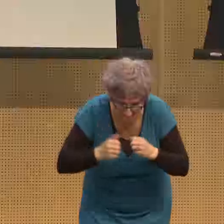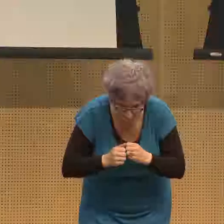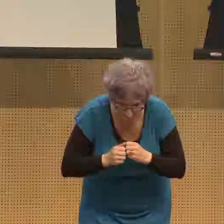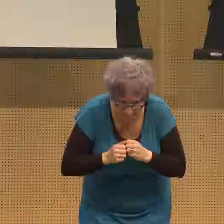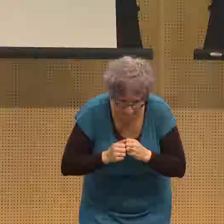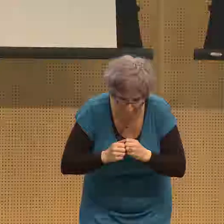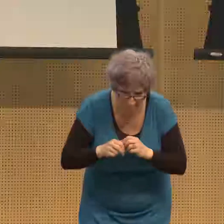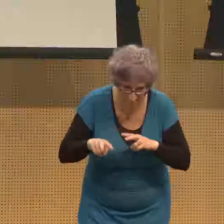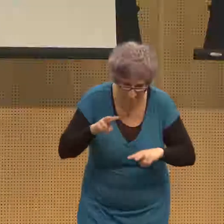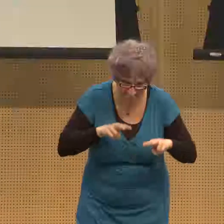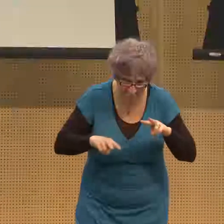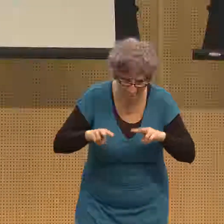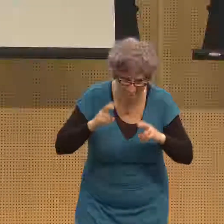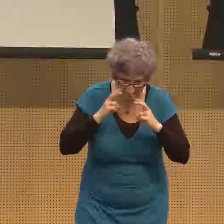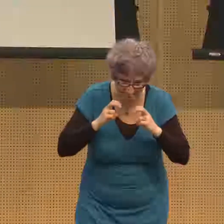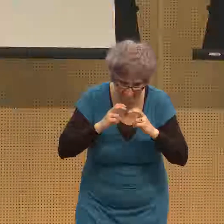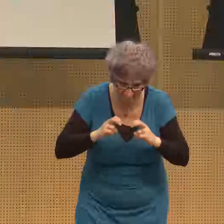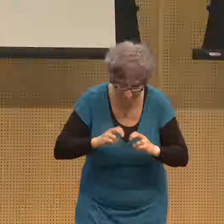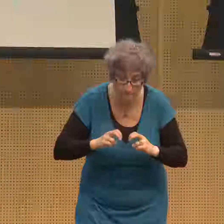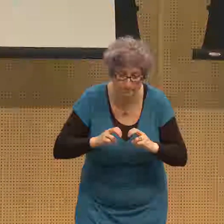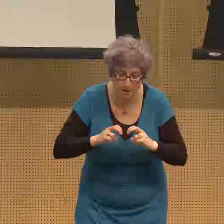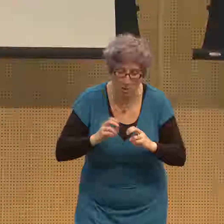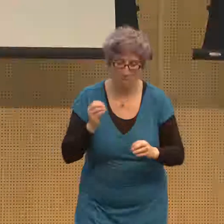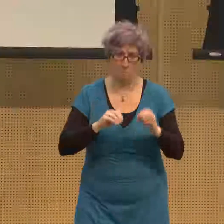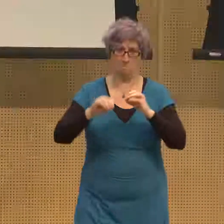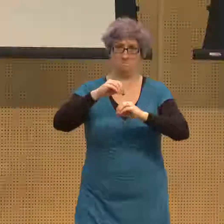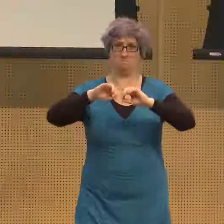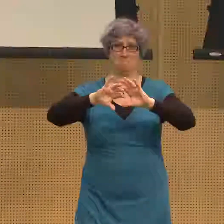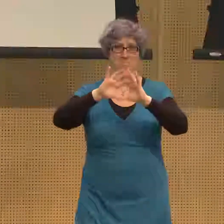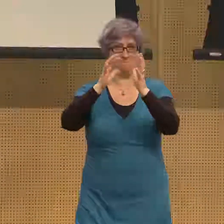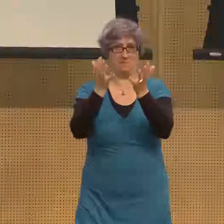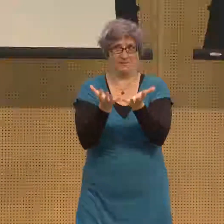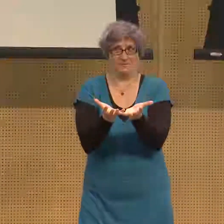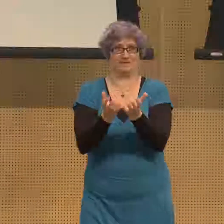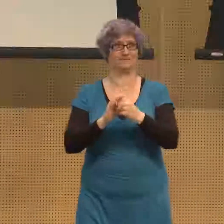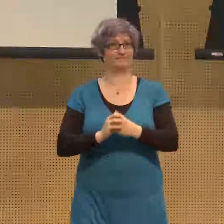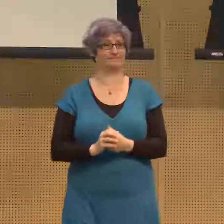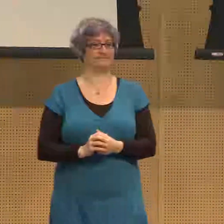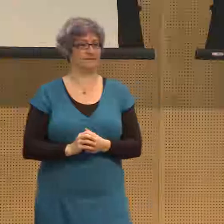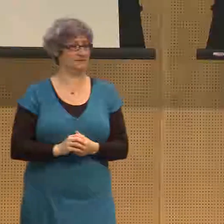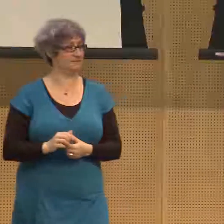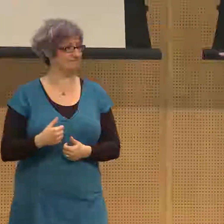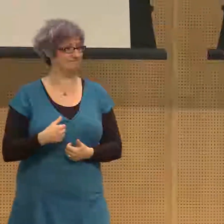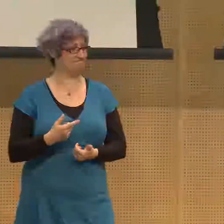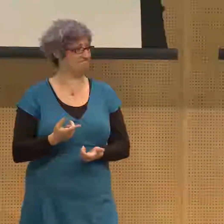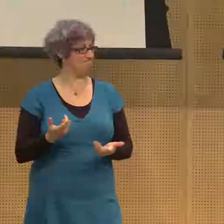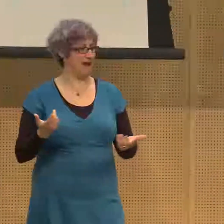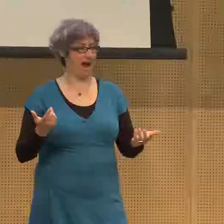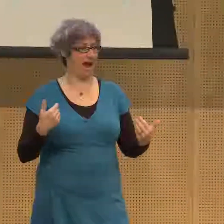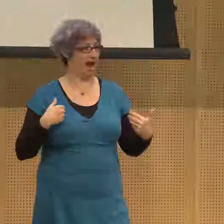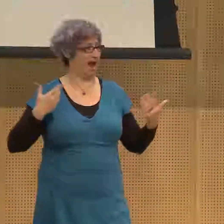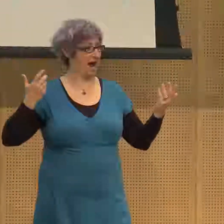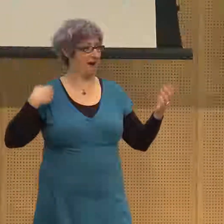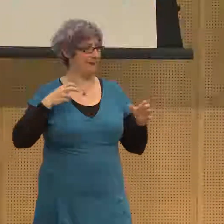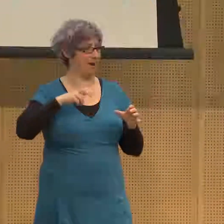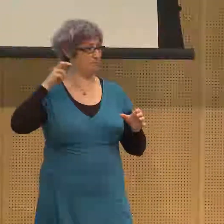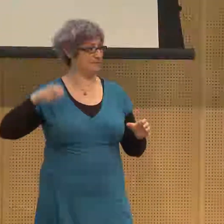Maybe they would take things apart, analyze the parts and then put it all back together.